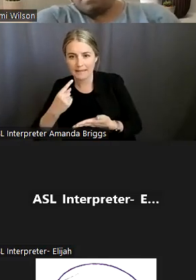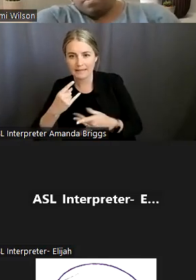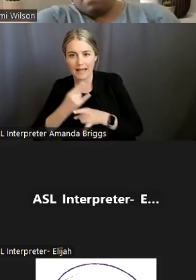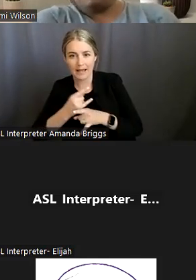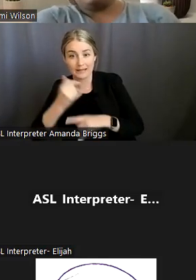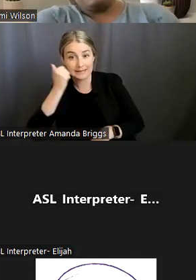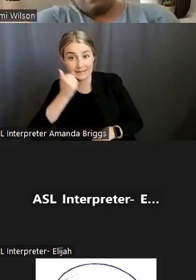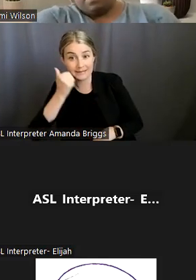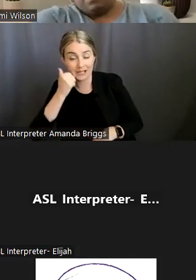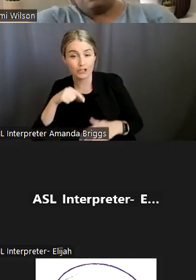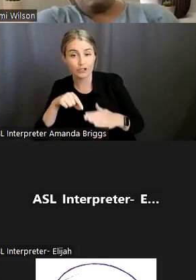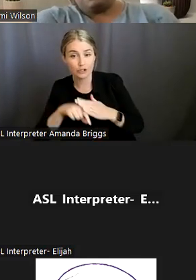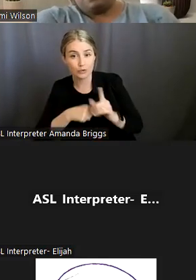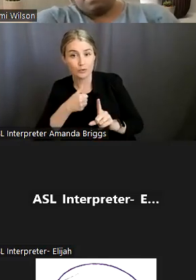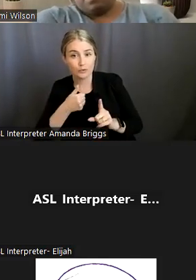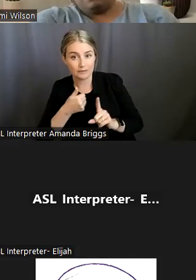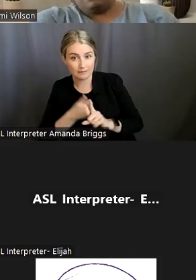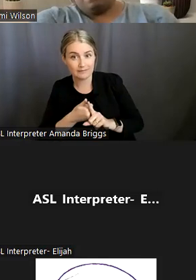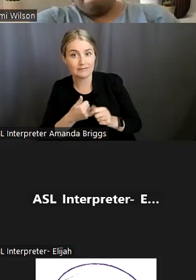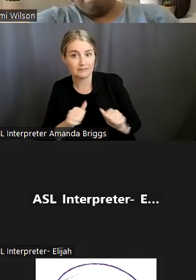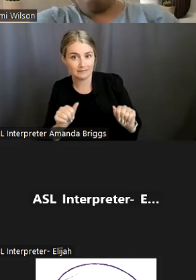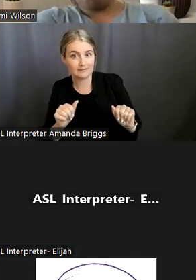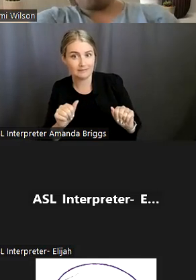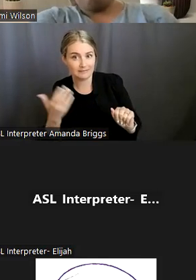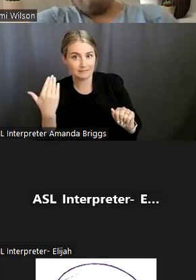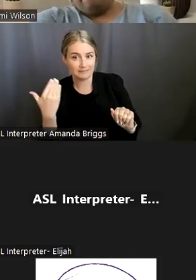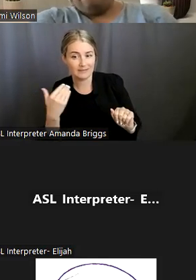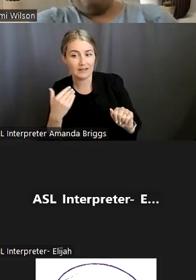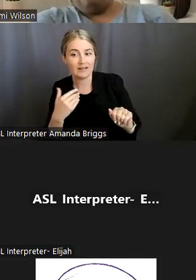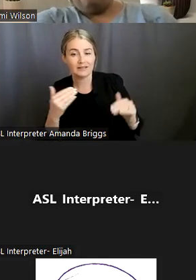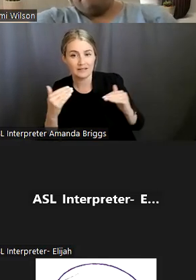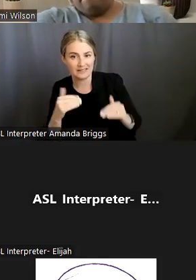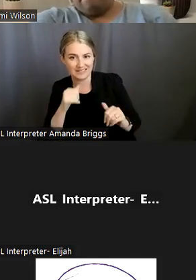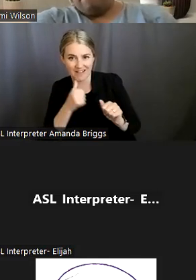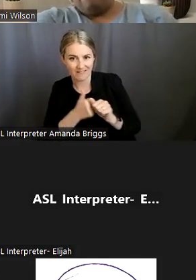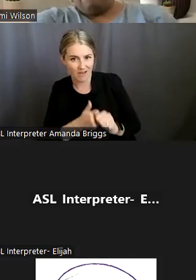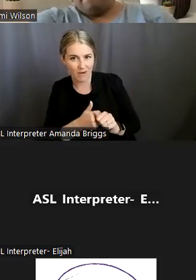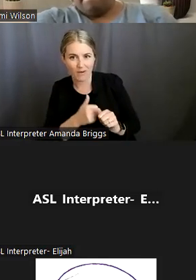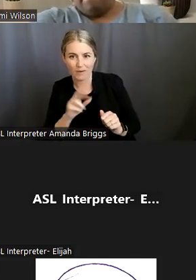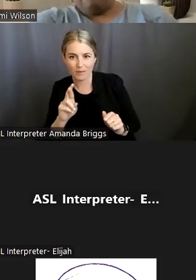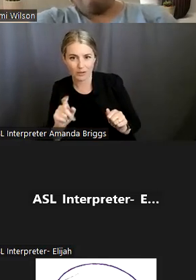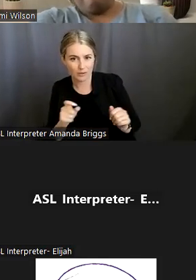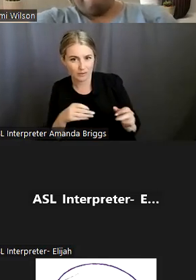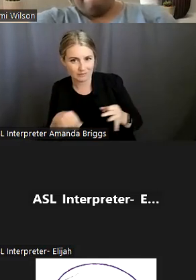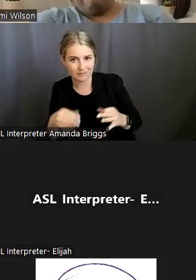as well as not following prescription protocol, mixing of substances, and the anxiety caused